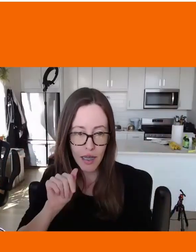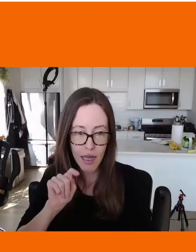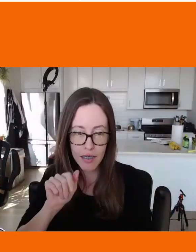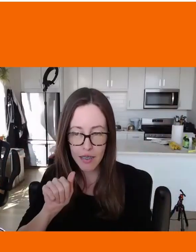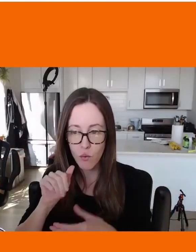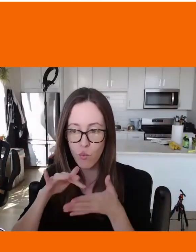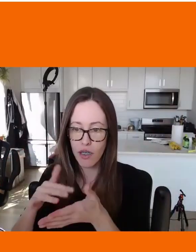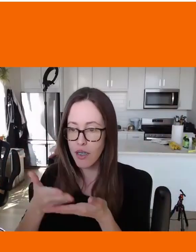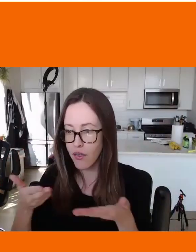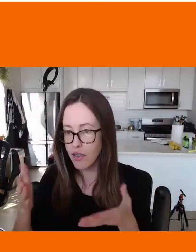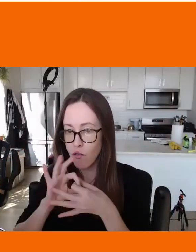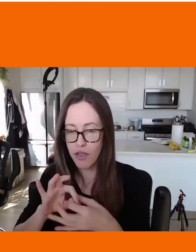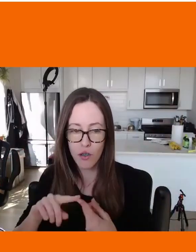in different areas related to food.